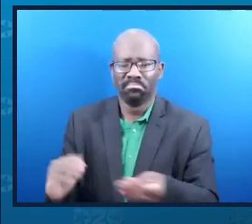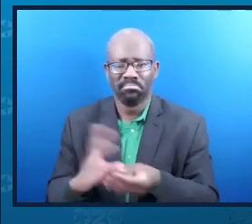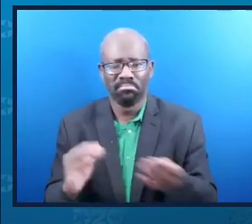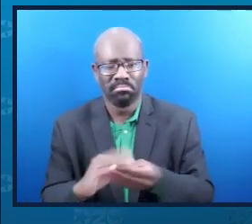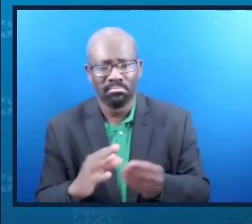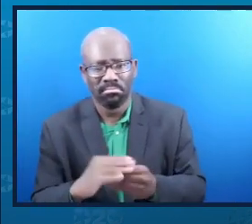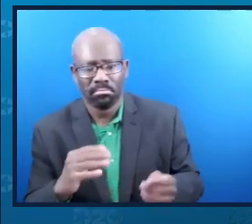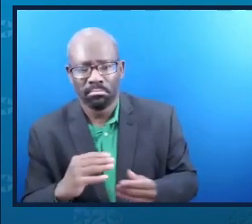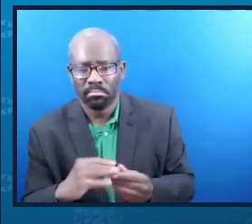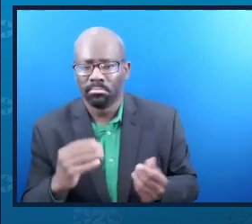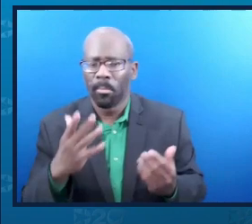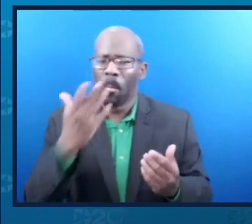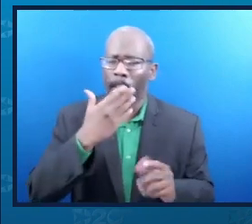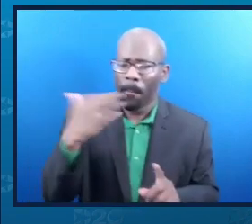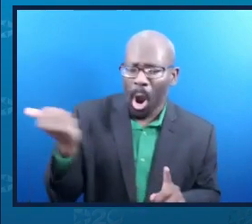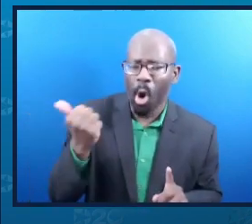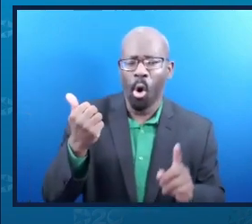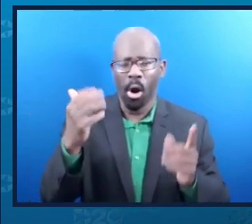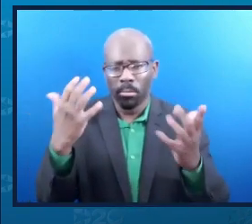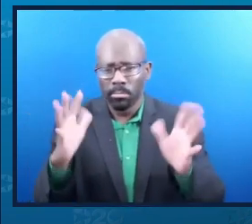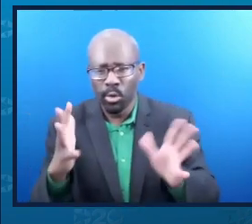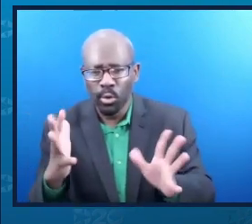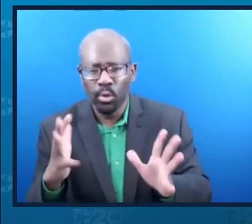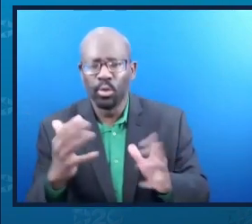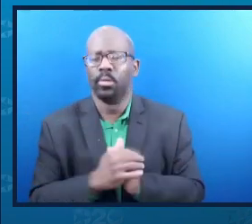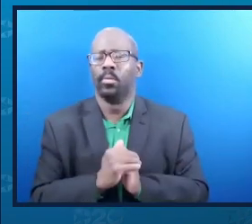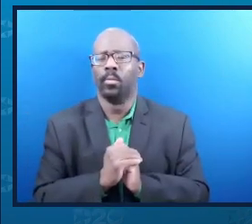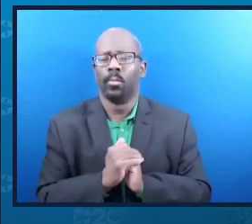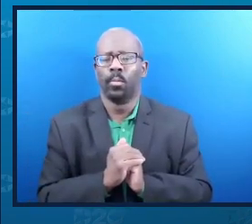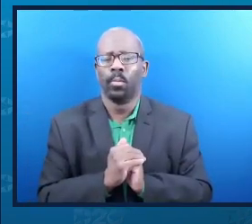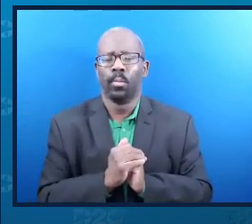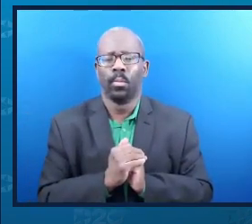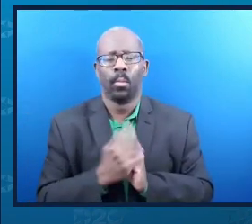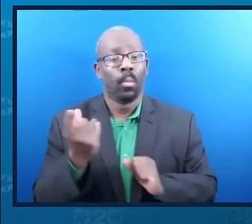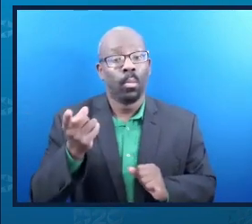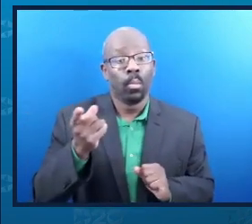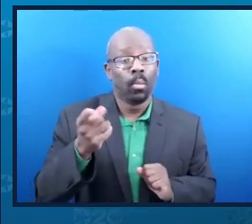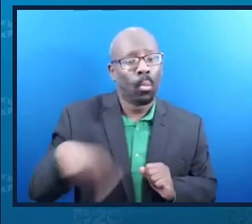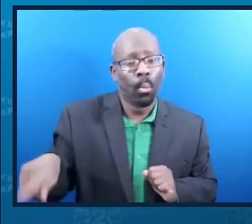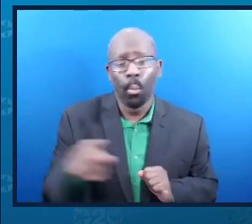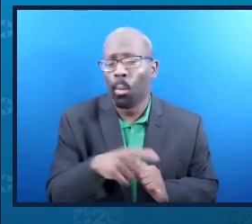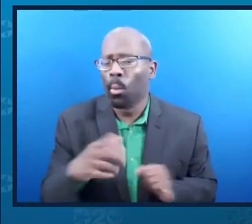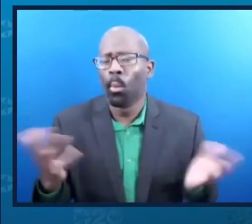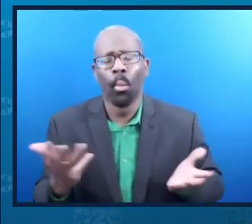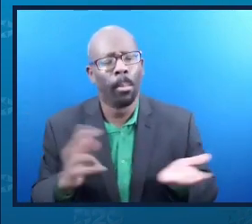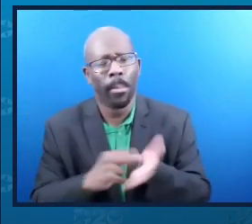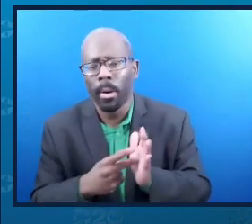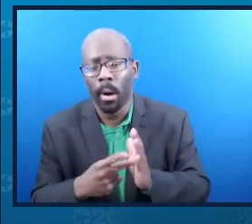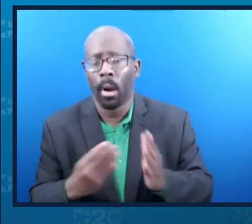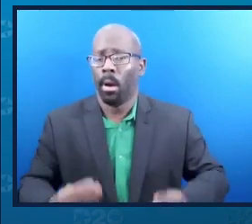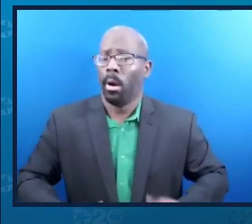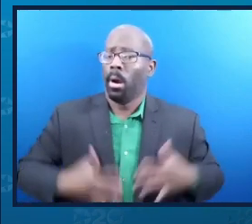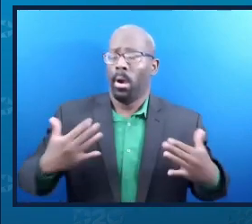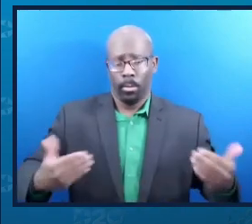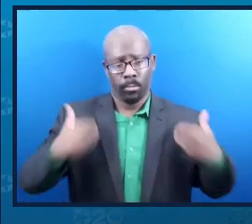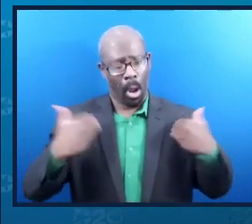TO BE BETTER, IN SO PAN ANYWAYS, YOU ARE THIS COUNTRY'S DREAMS